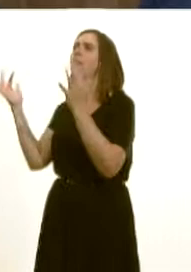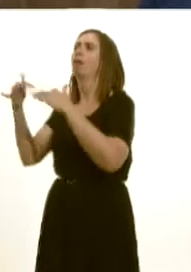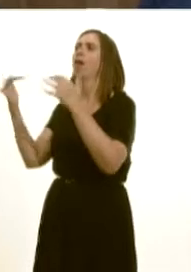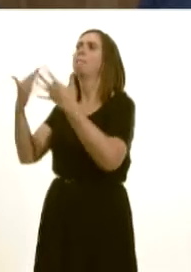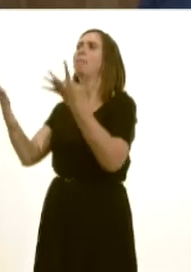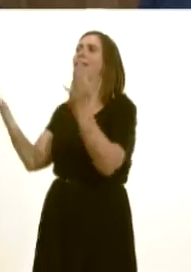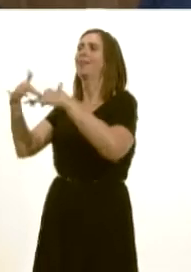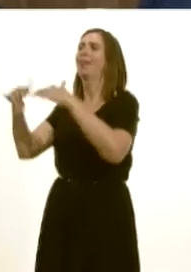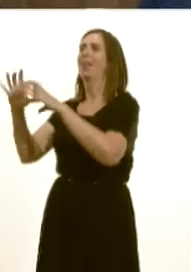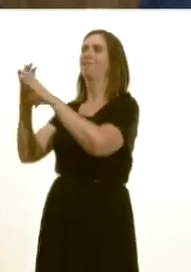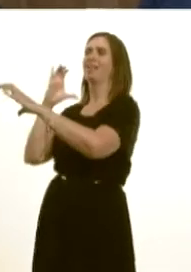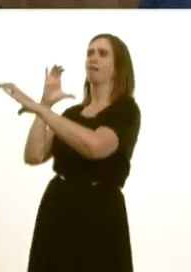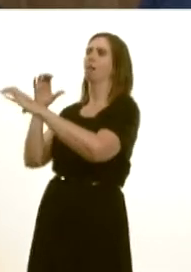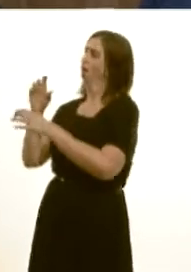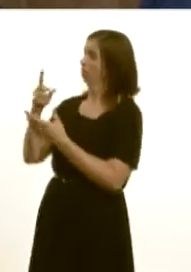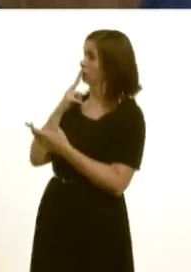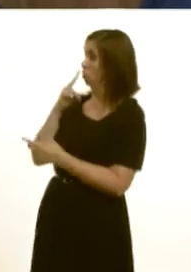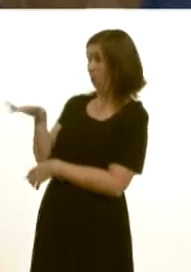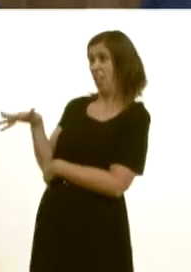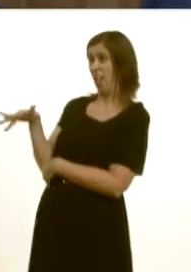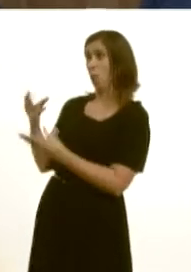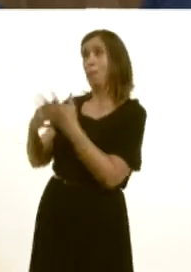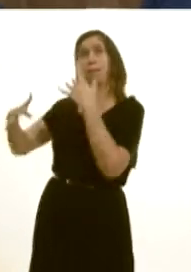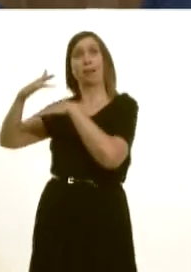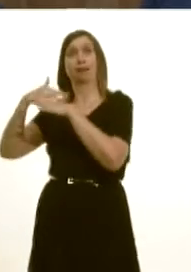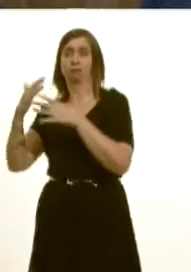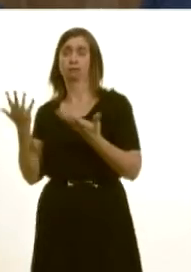is the proposed level. We will look at any submissions that come in with regard to whether